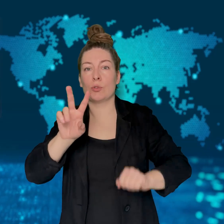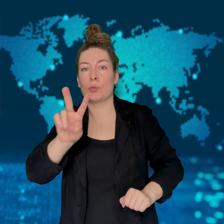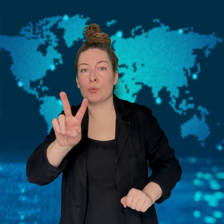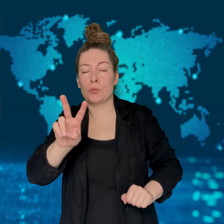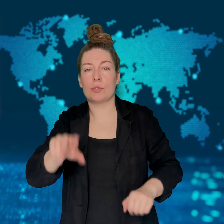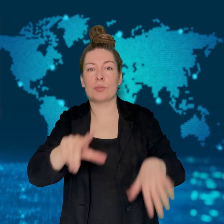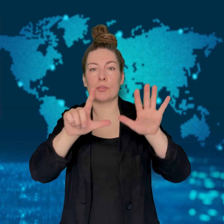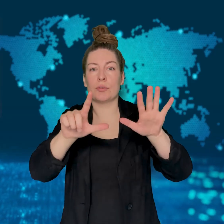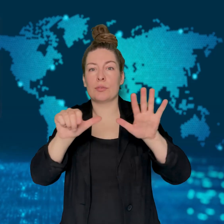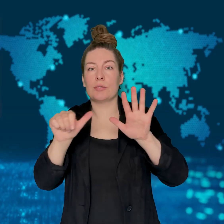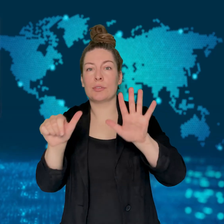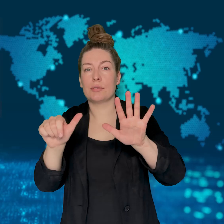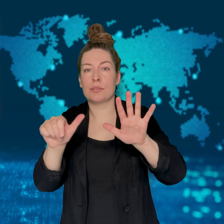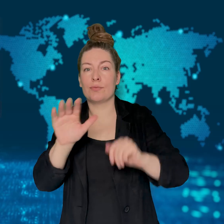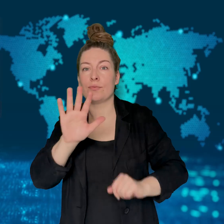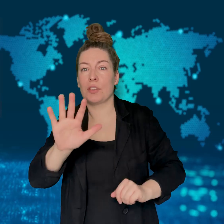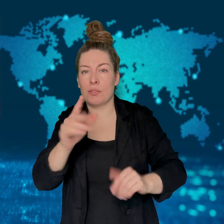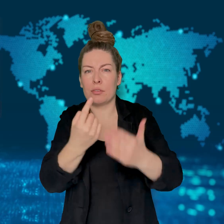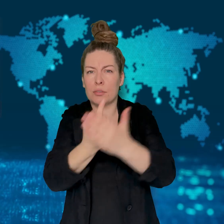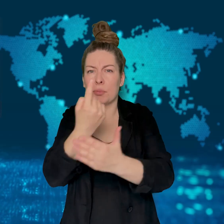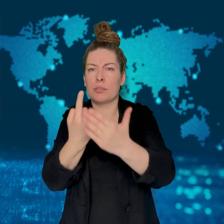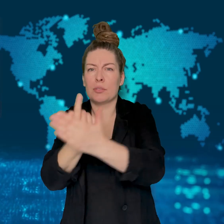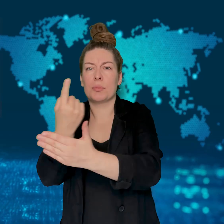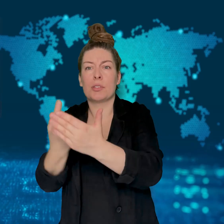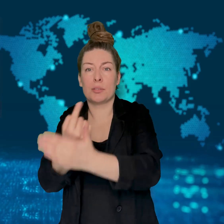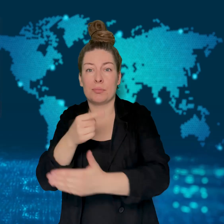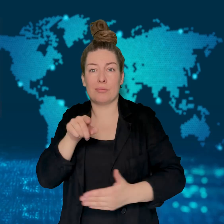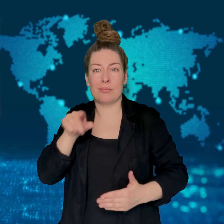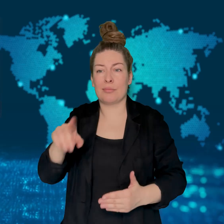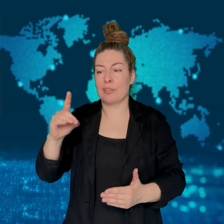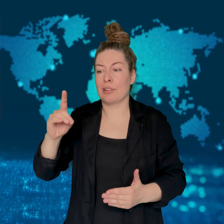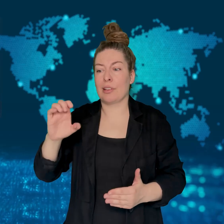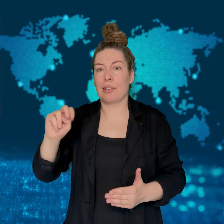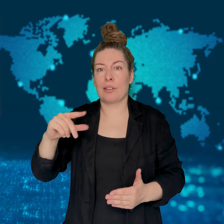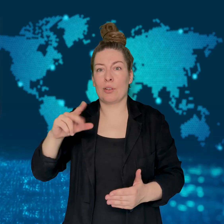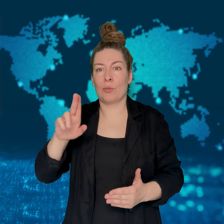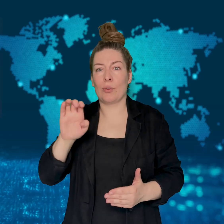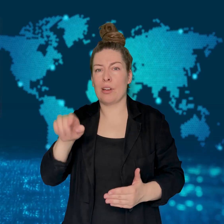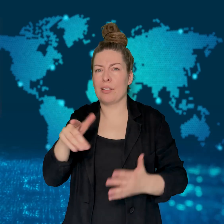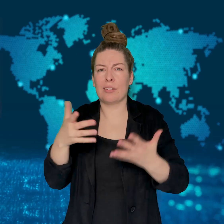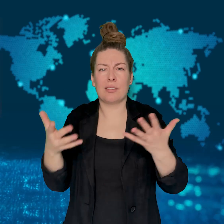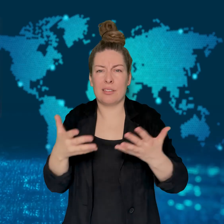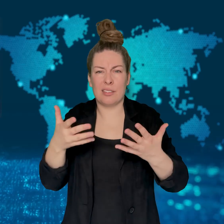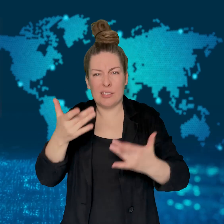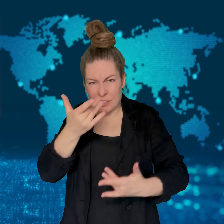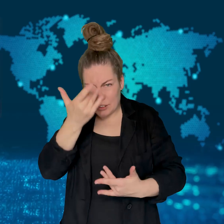In 2023, the number of reported cases was 4,572,765.